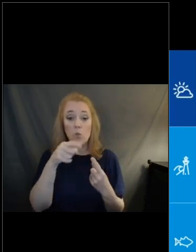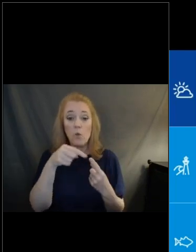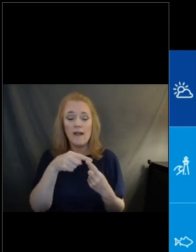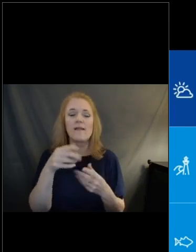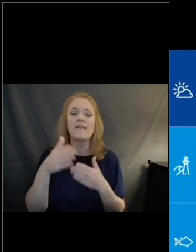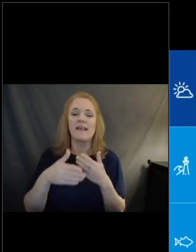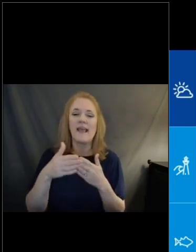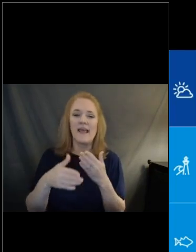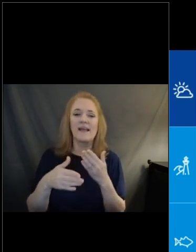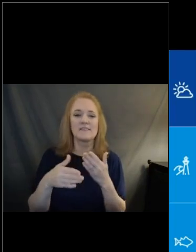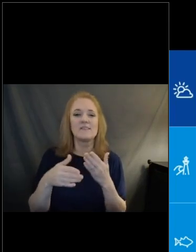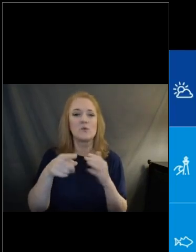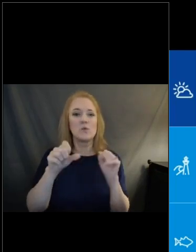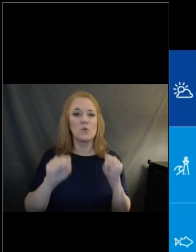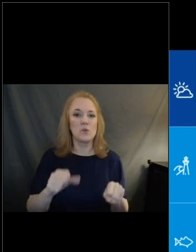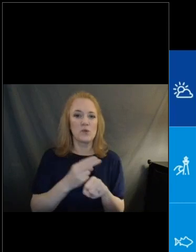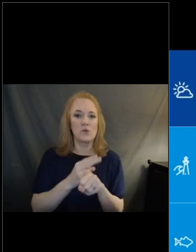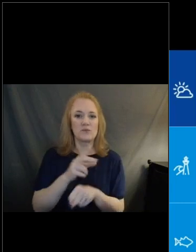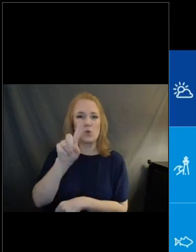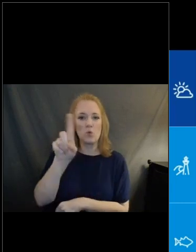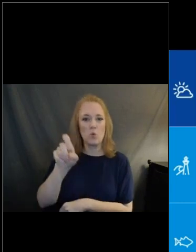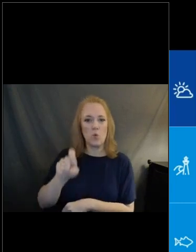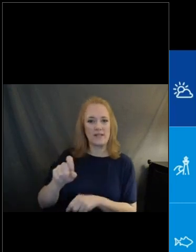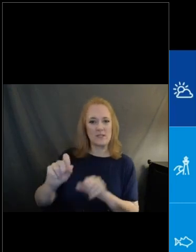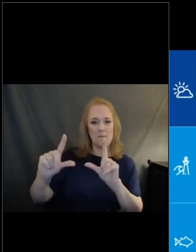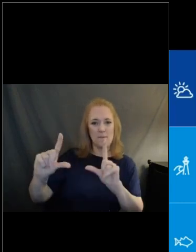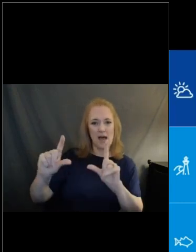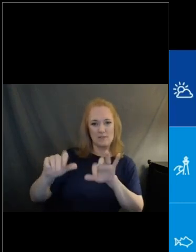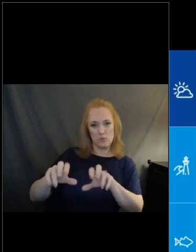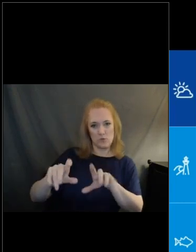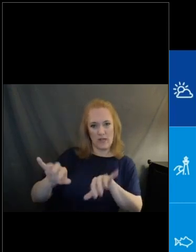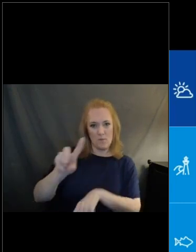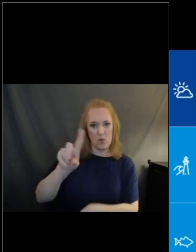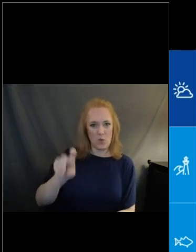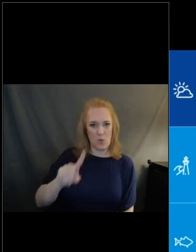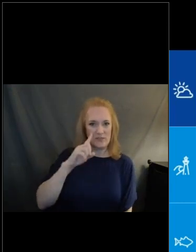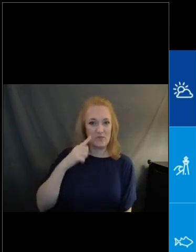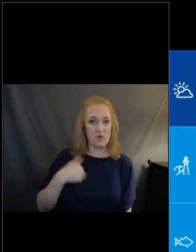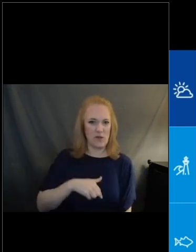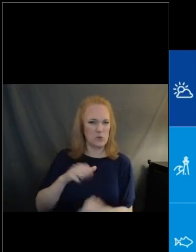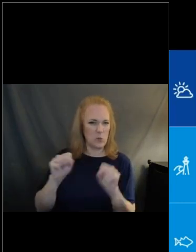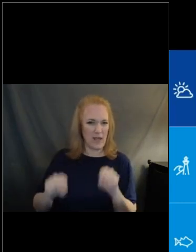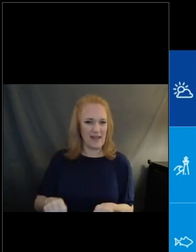during which you can use the Question Box to ask questions. Now it's my great pleasure to